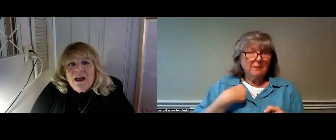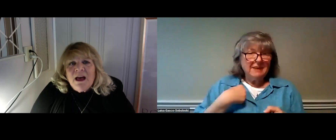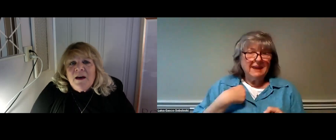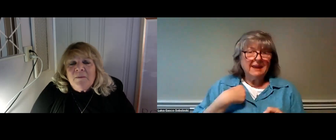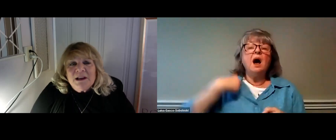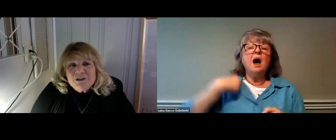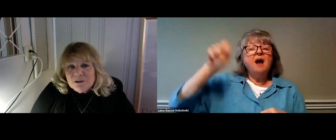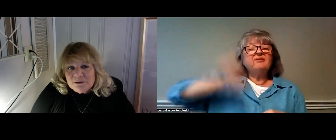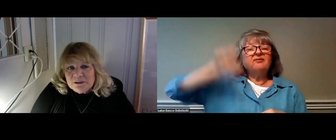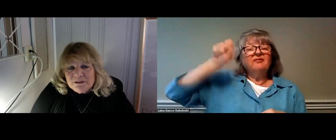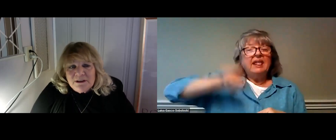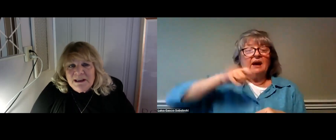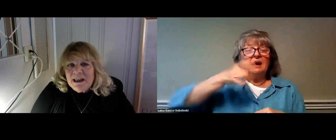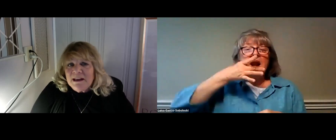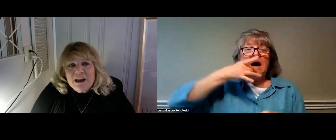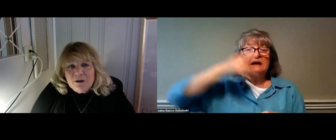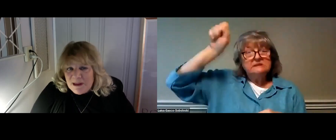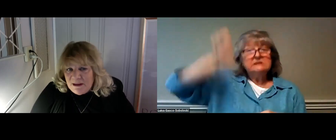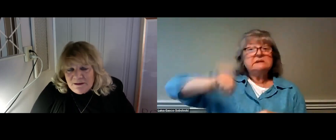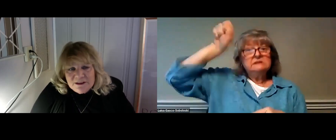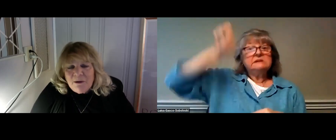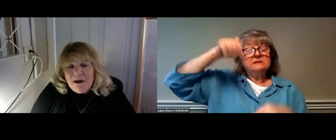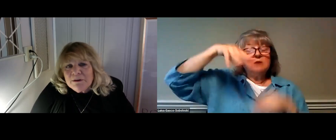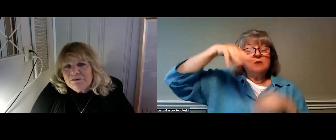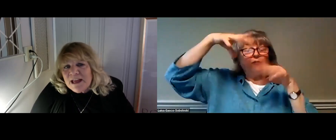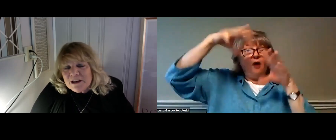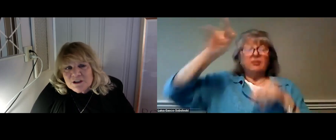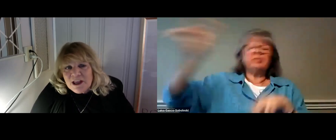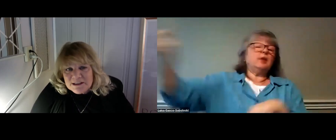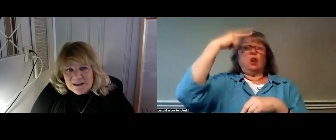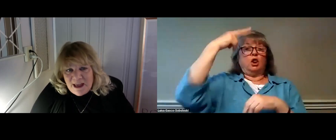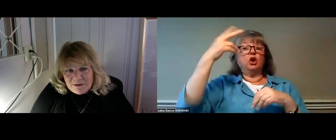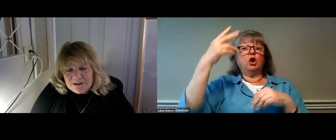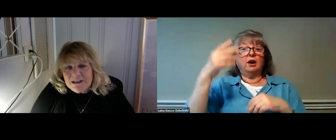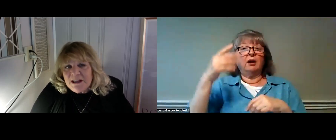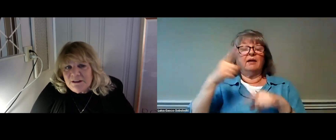My children can't hear me so I would flash lights in the house to get their